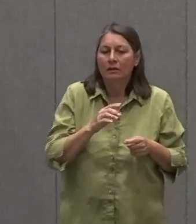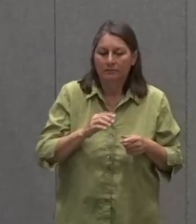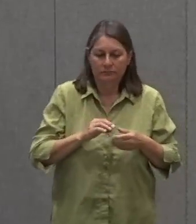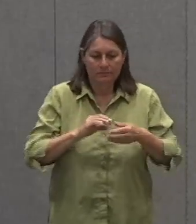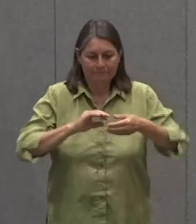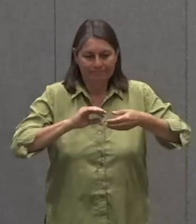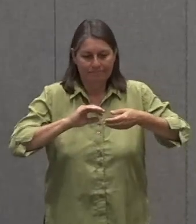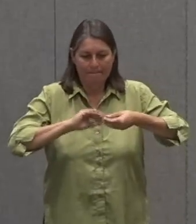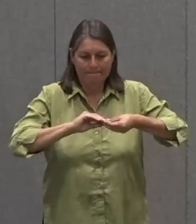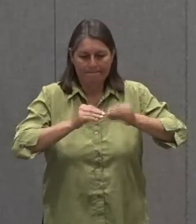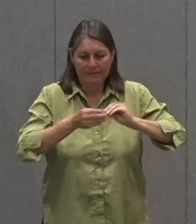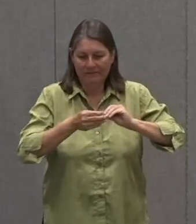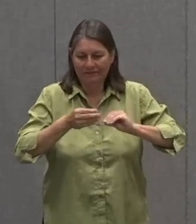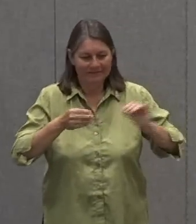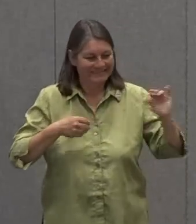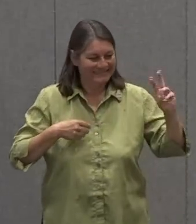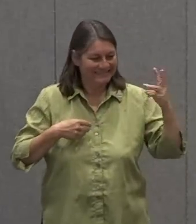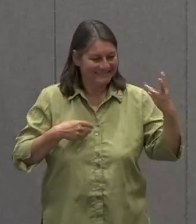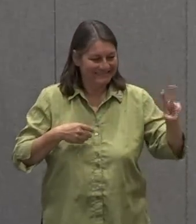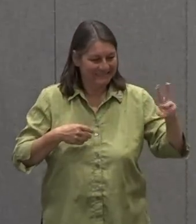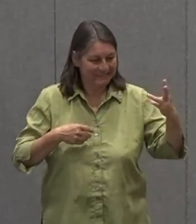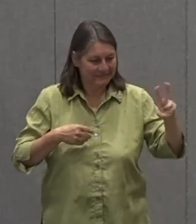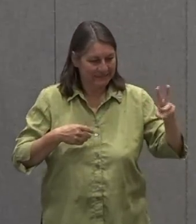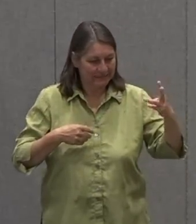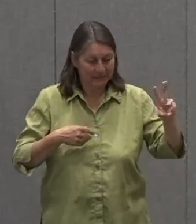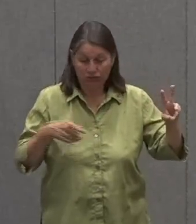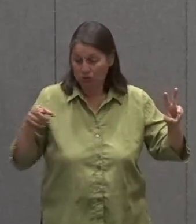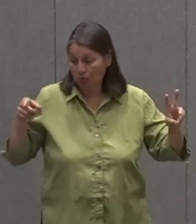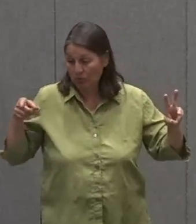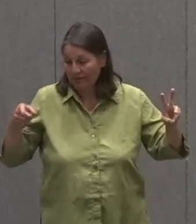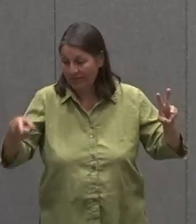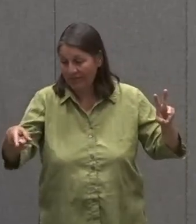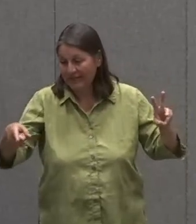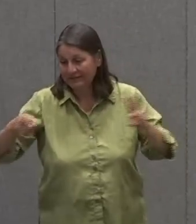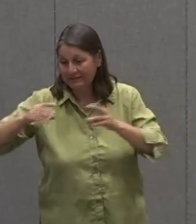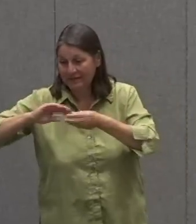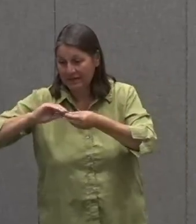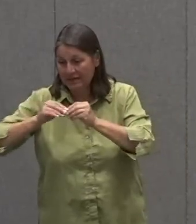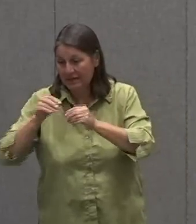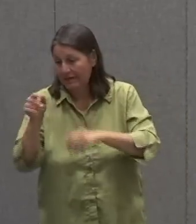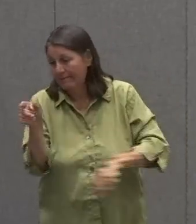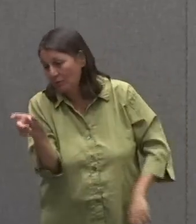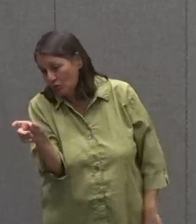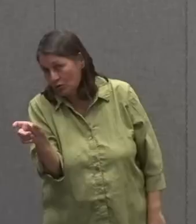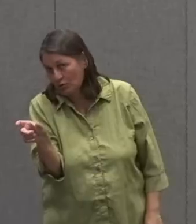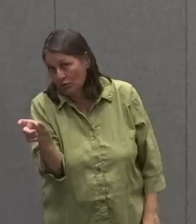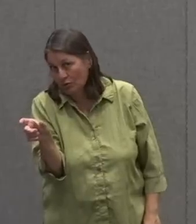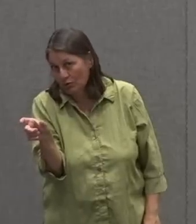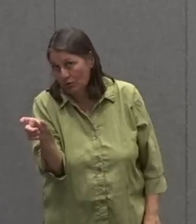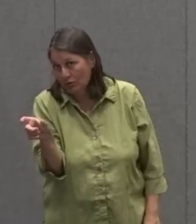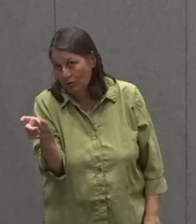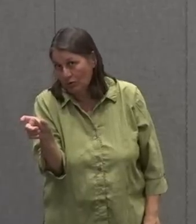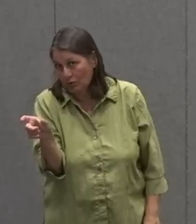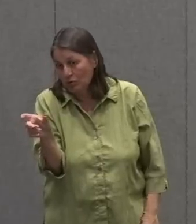so I would be using that given number to specifically kind of keep using that number again